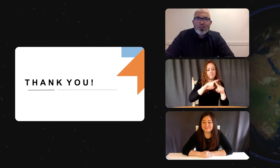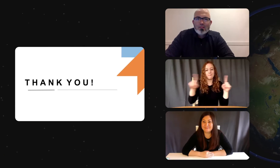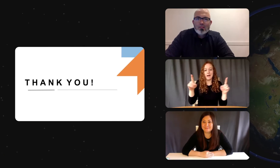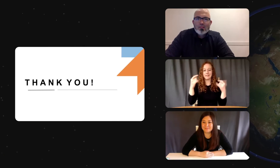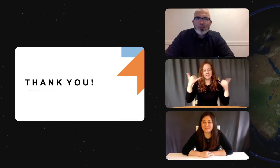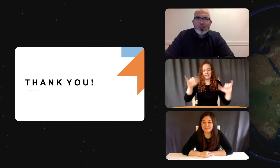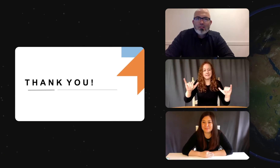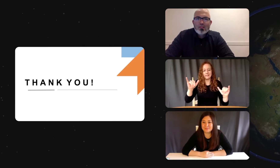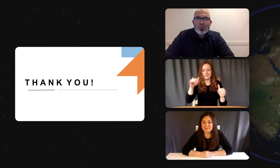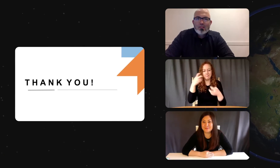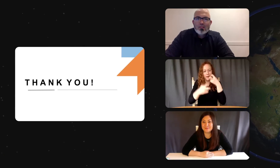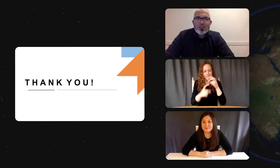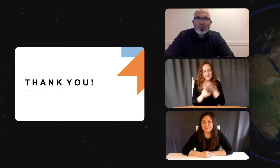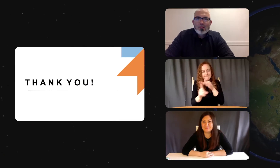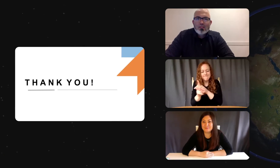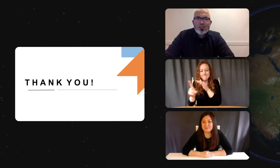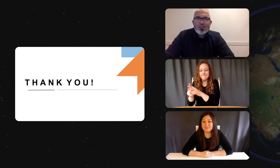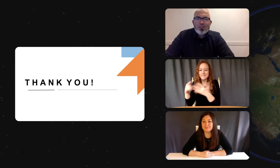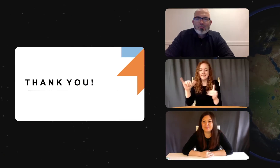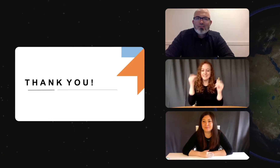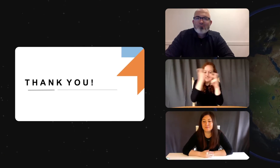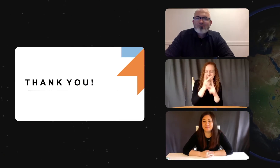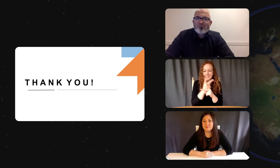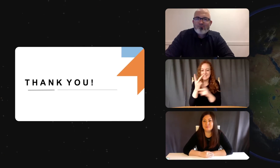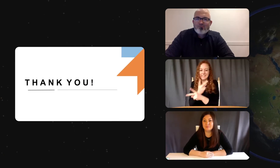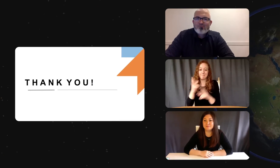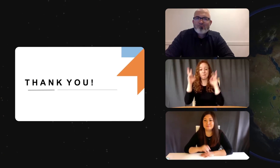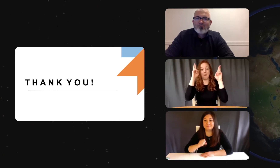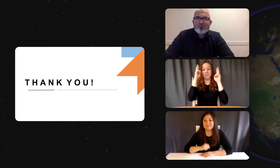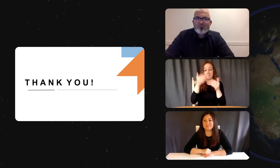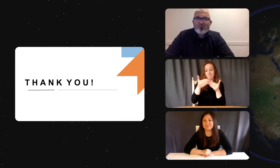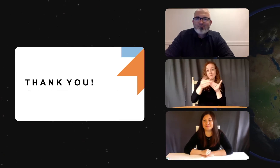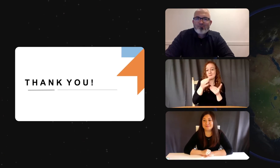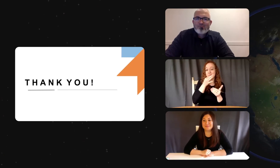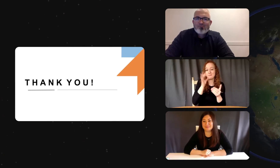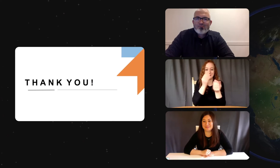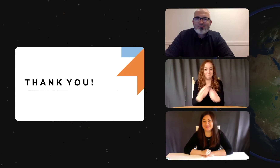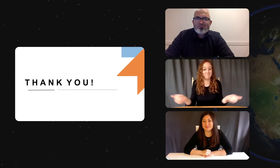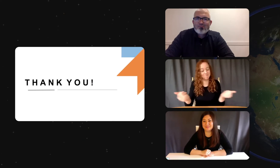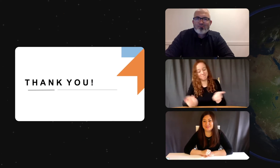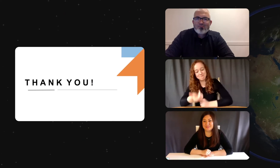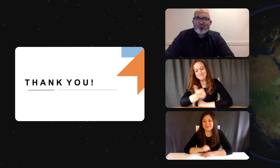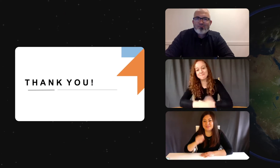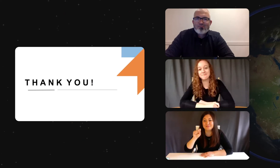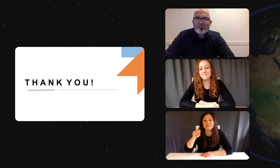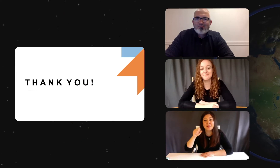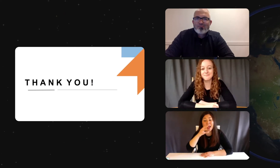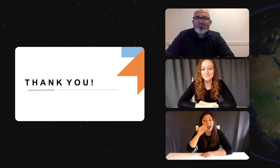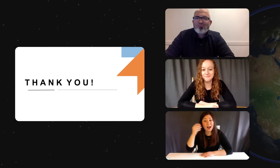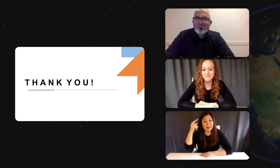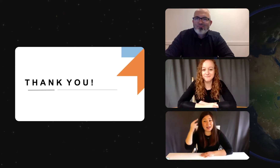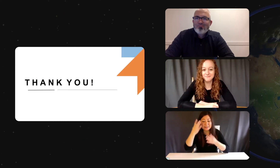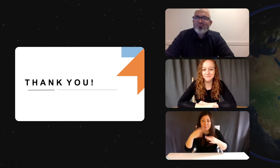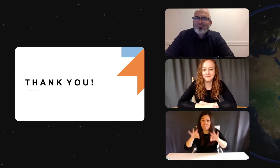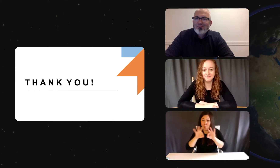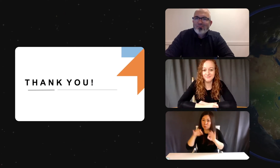Other machines can dredge the oil on the bottom of the ocean because it's thick. I don't know. I hope we come up with a solution.